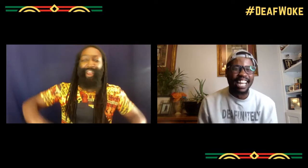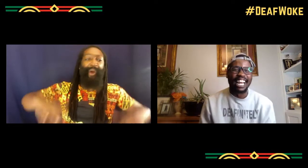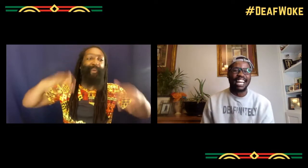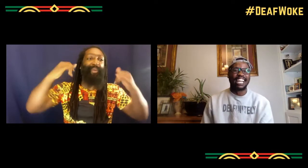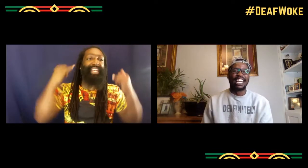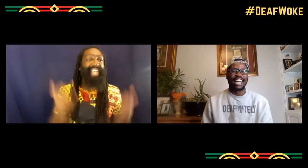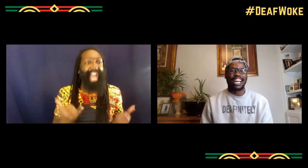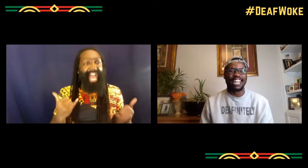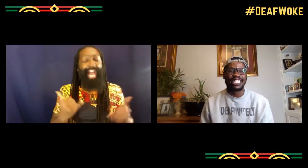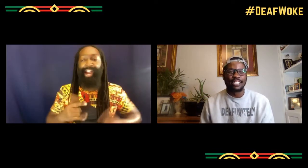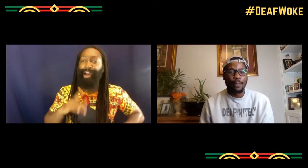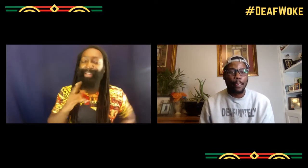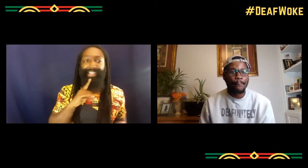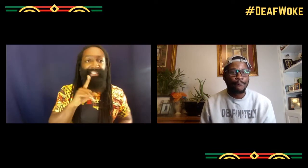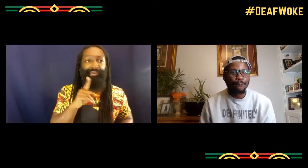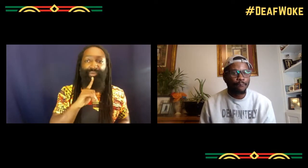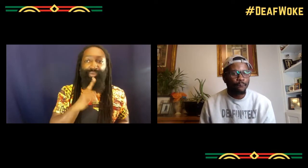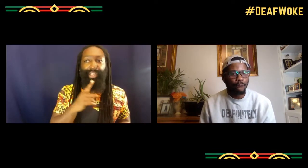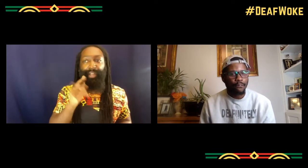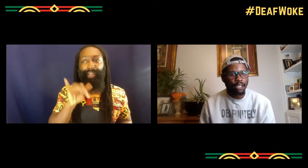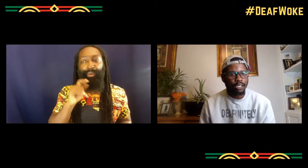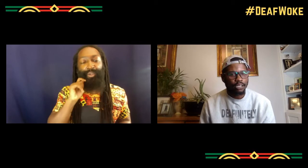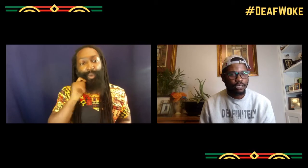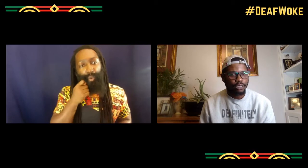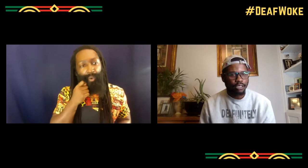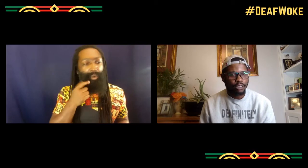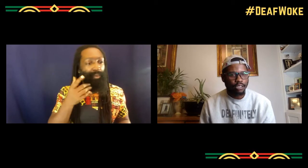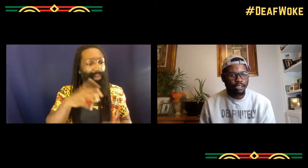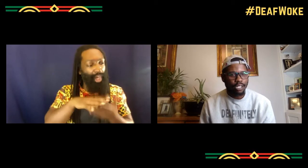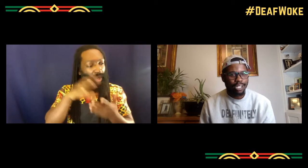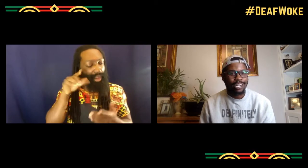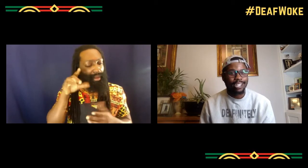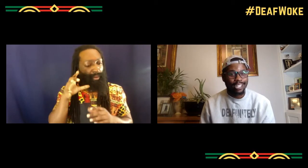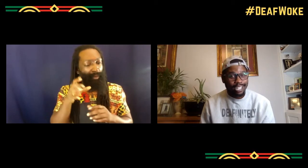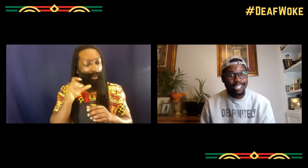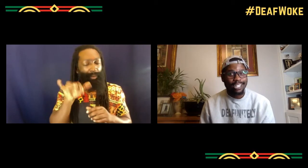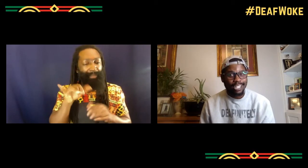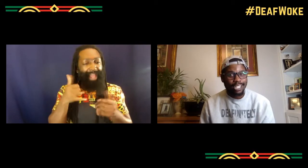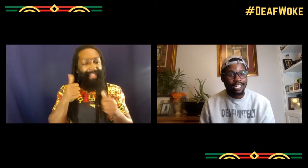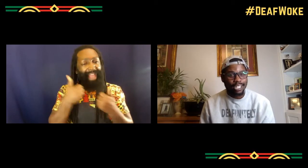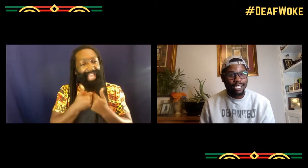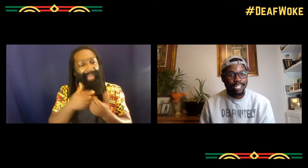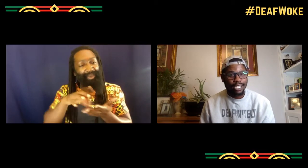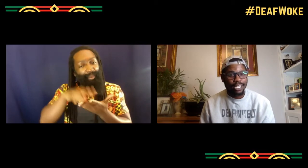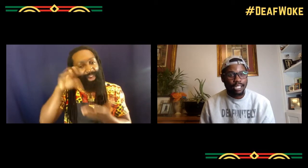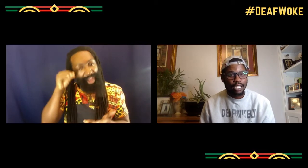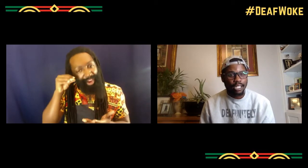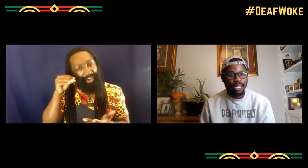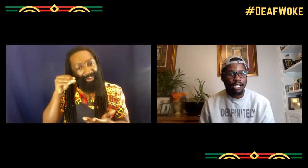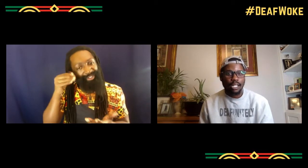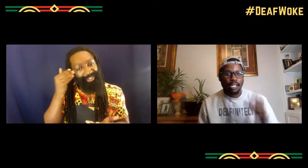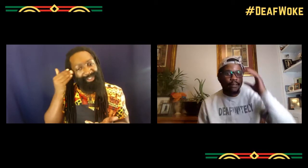Yes. So, now that was fun. We learned a little bit about history.